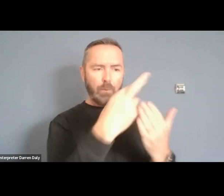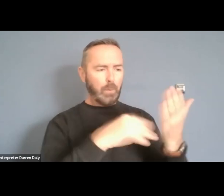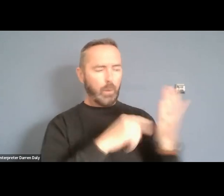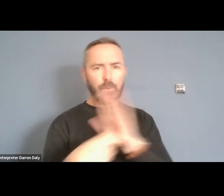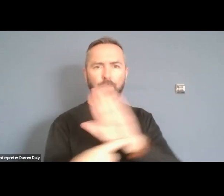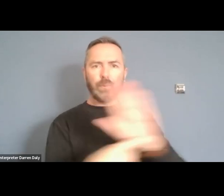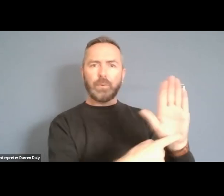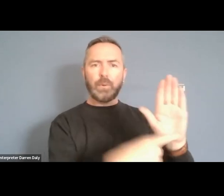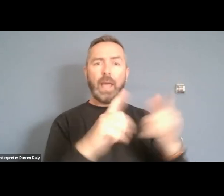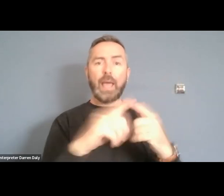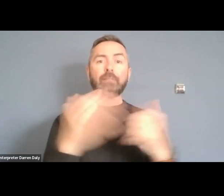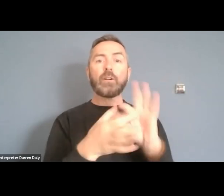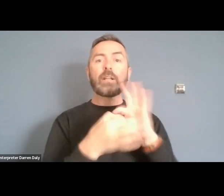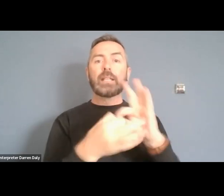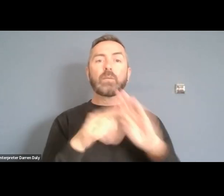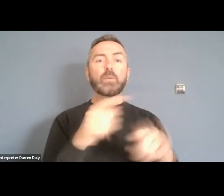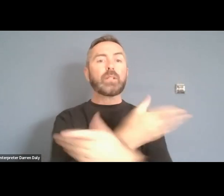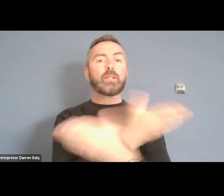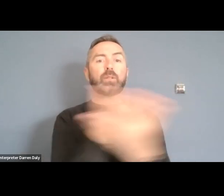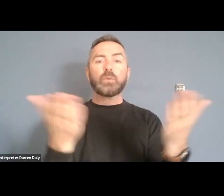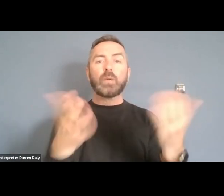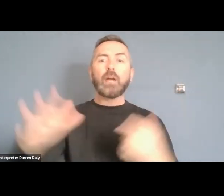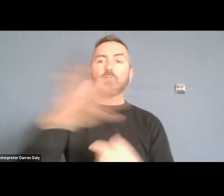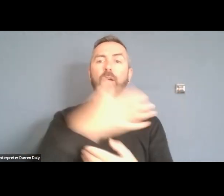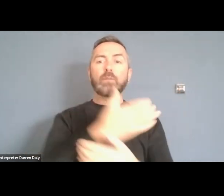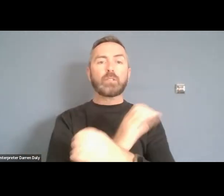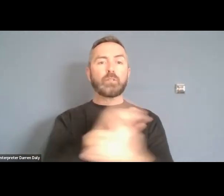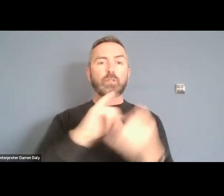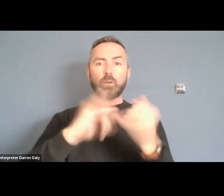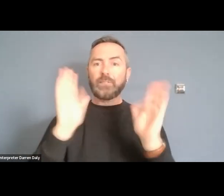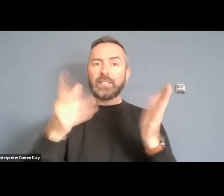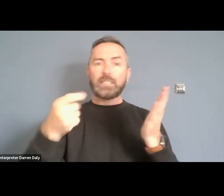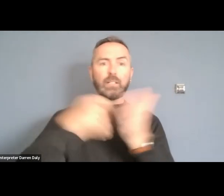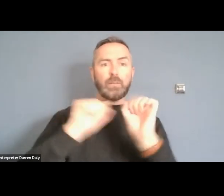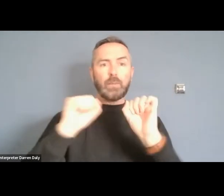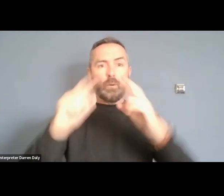you and others across the country who contributed your views and the time to